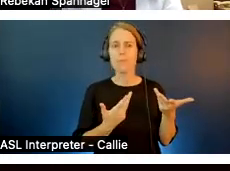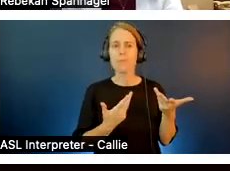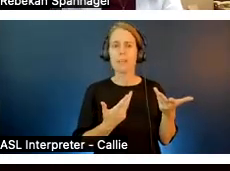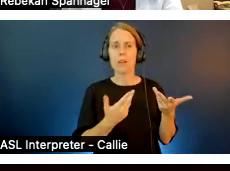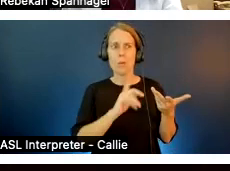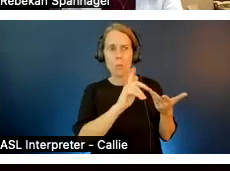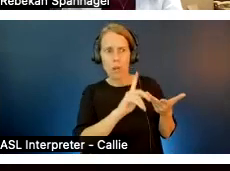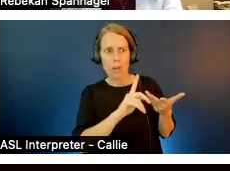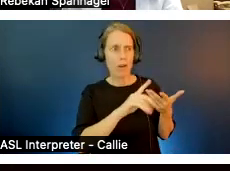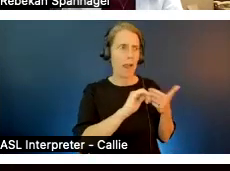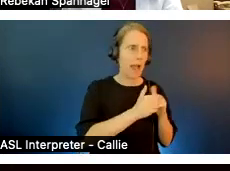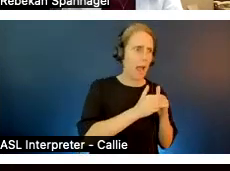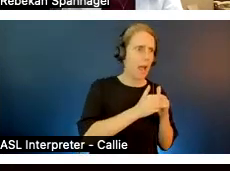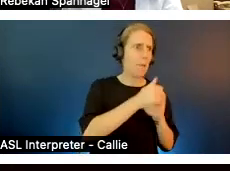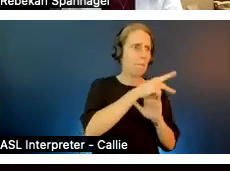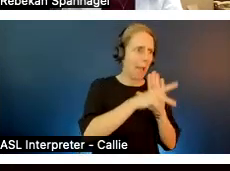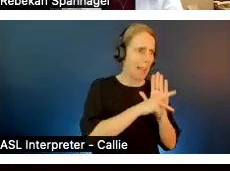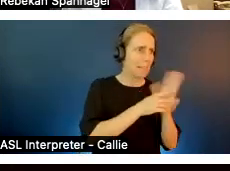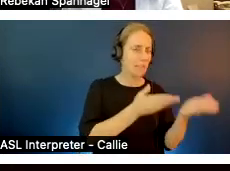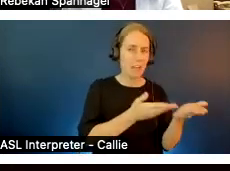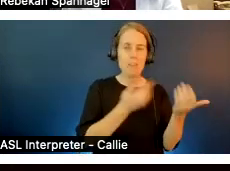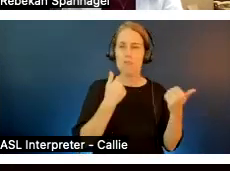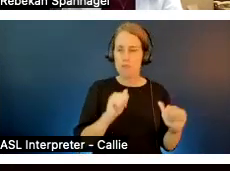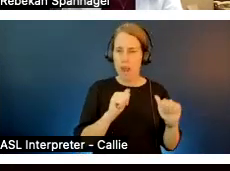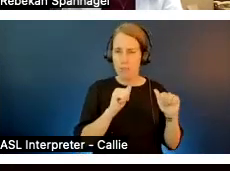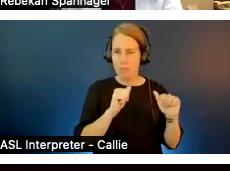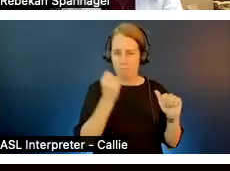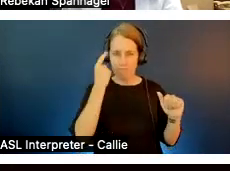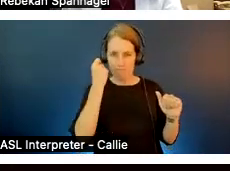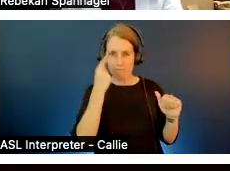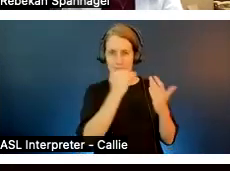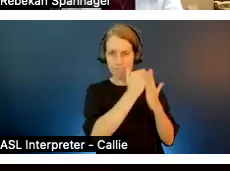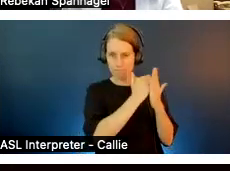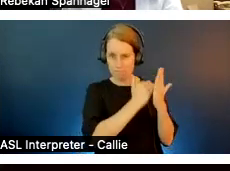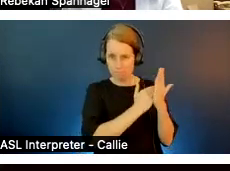understand some of the basic concepts of medicaid like the fact that you have a right to appeal